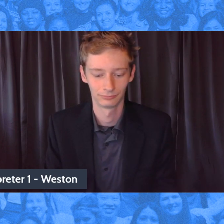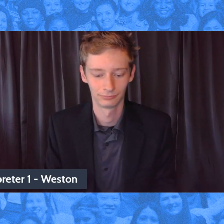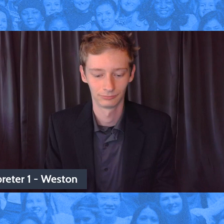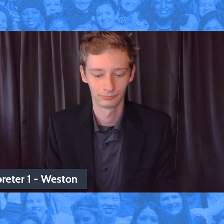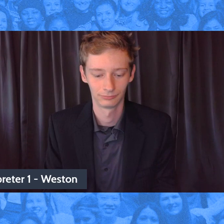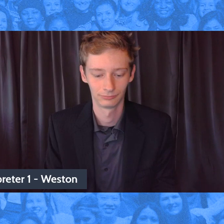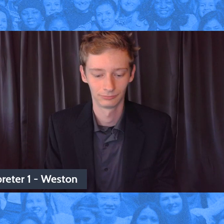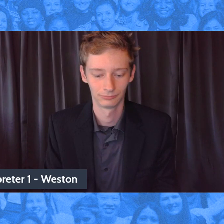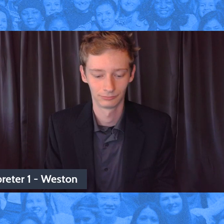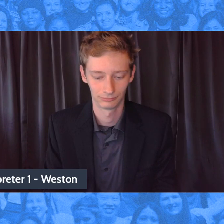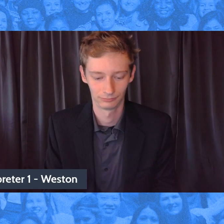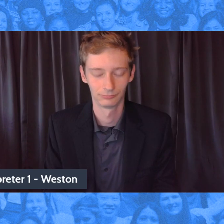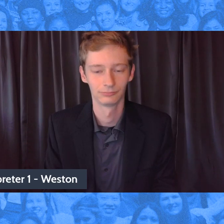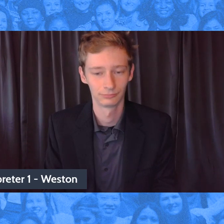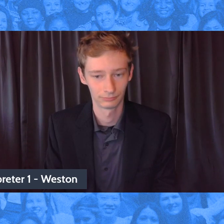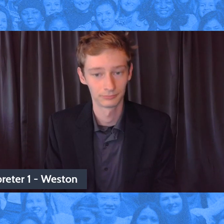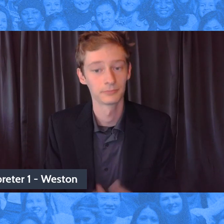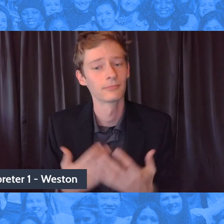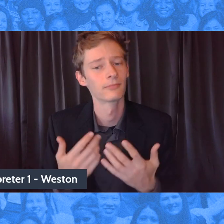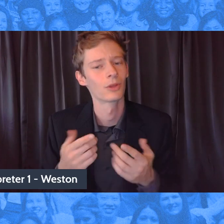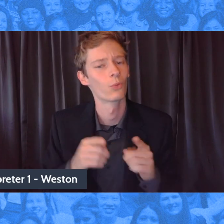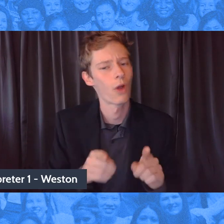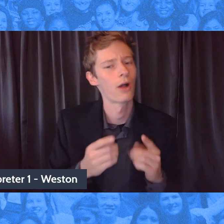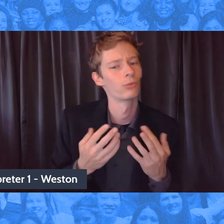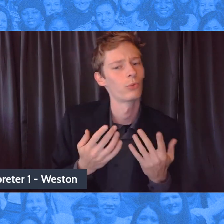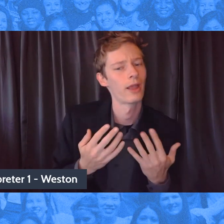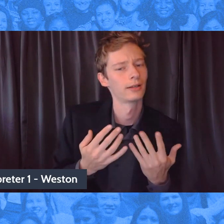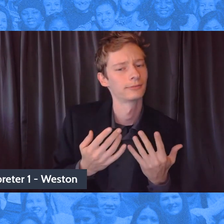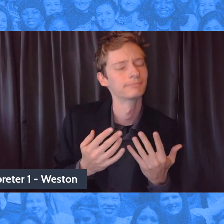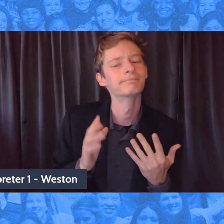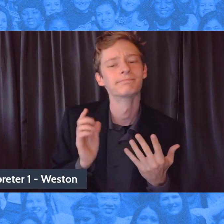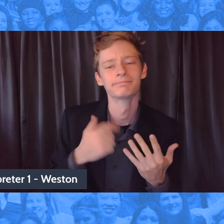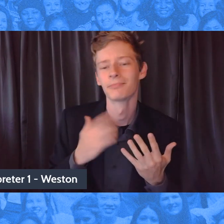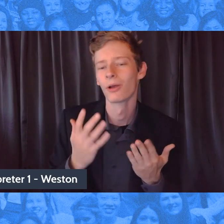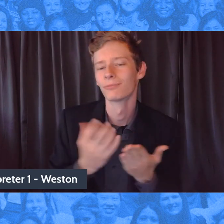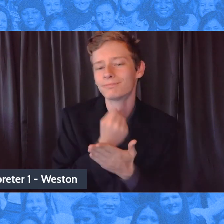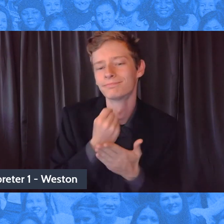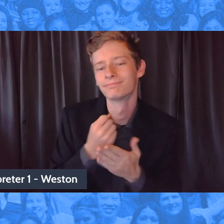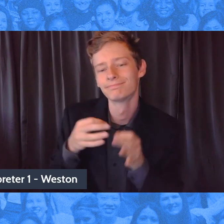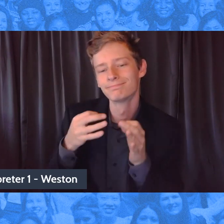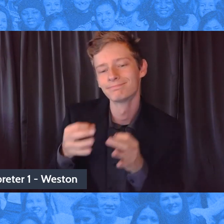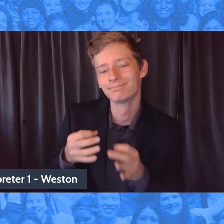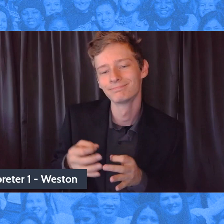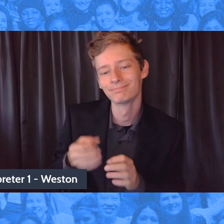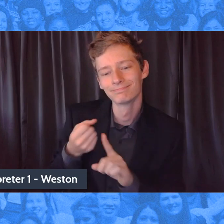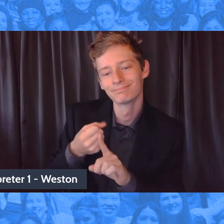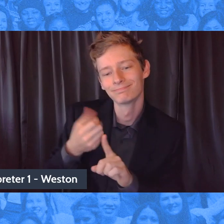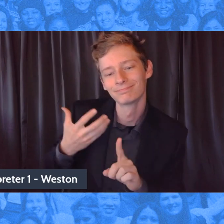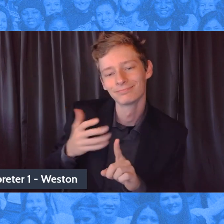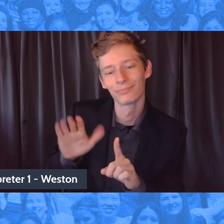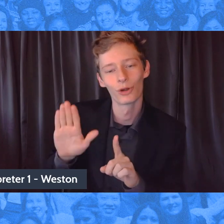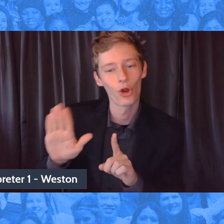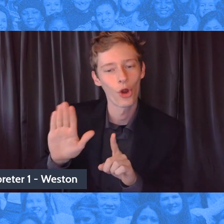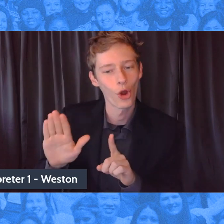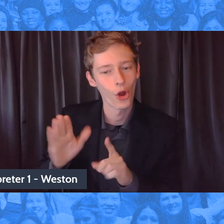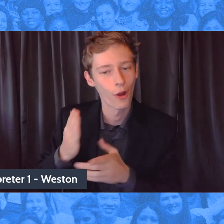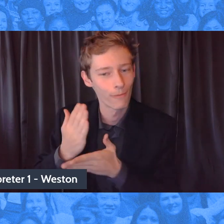And while she's on her way, I wanna talk a little more about her segment. She will definitely talk more about what she will do